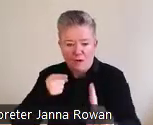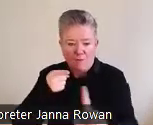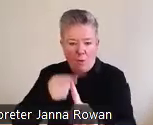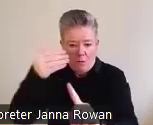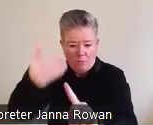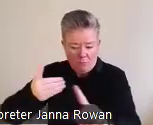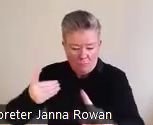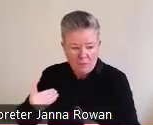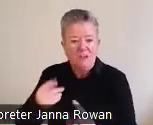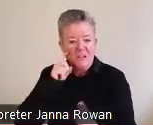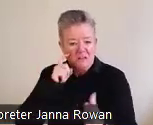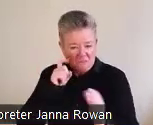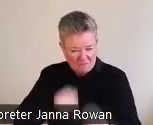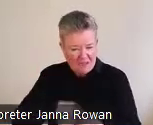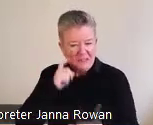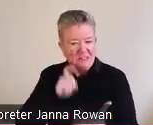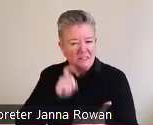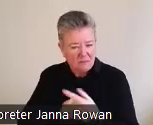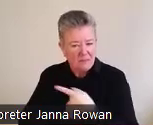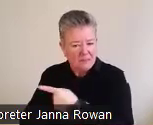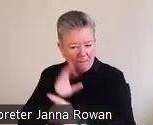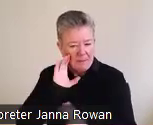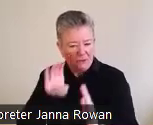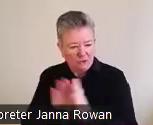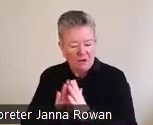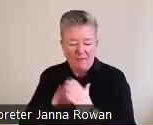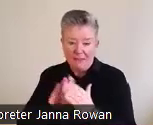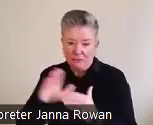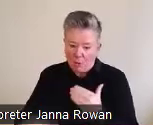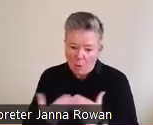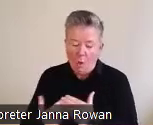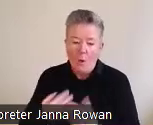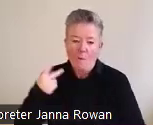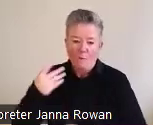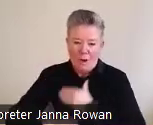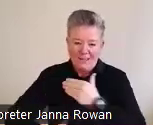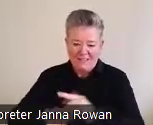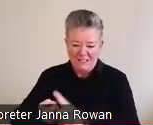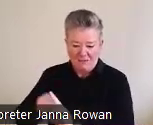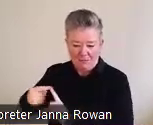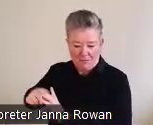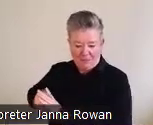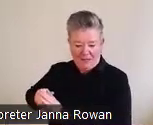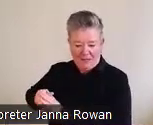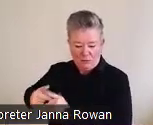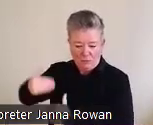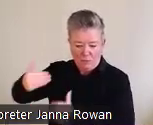And as the image depicts, that's a whole process and there's a lot that goes into that.